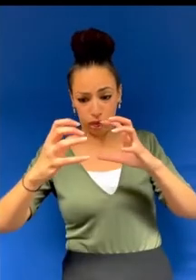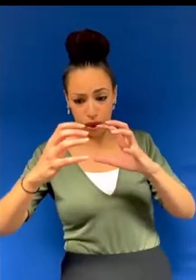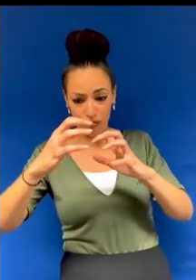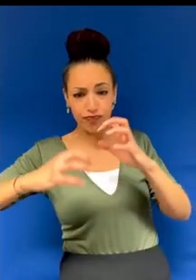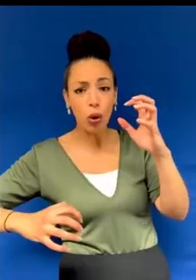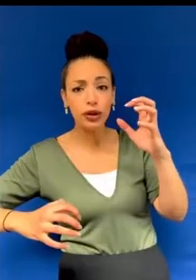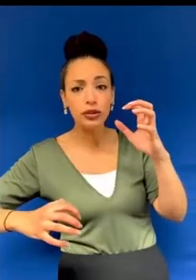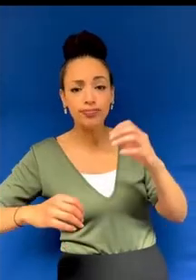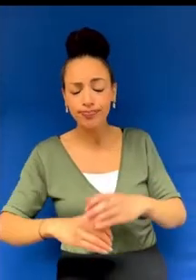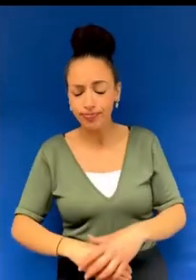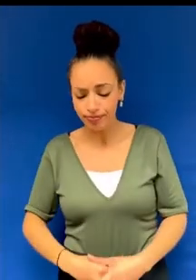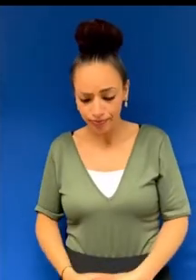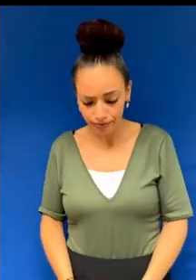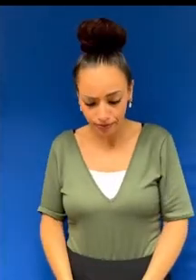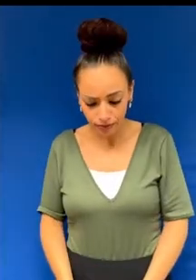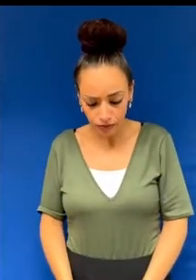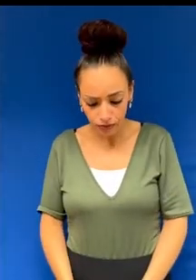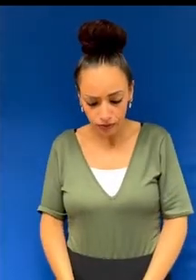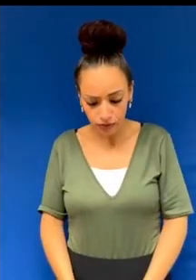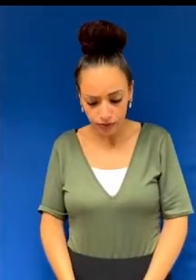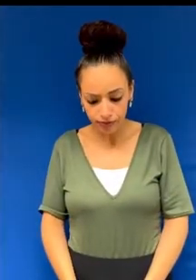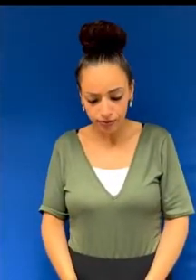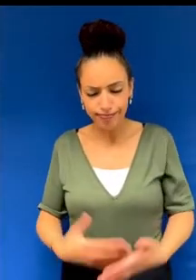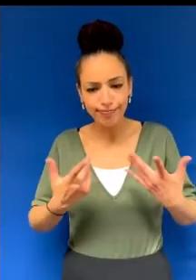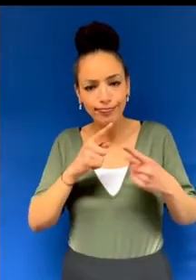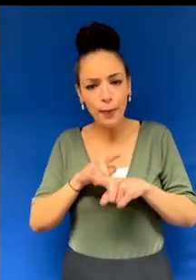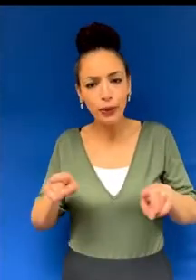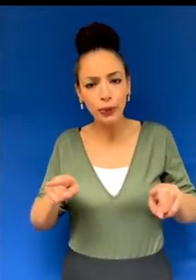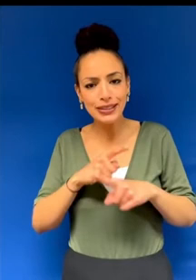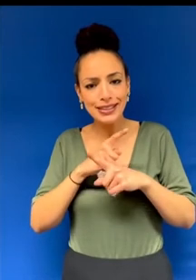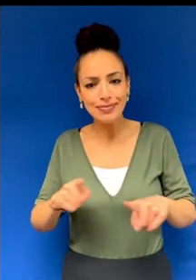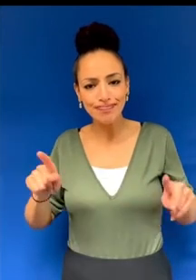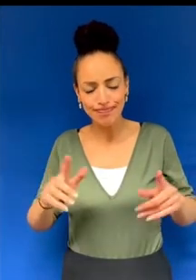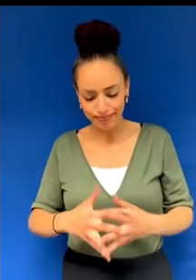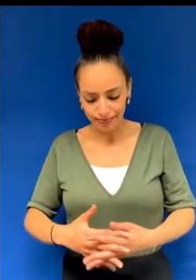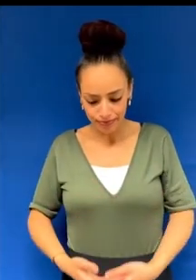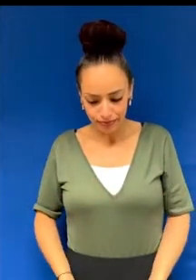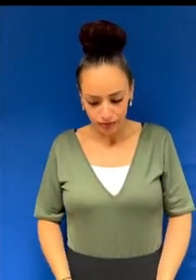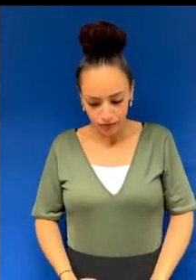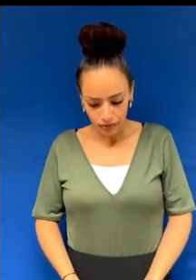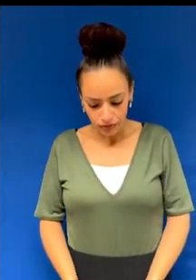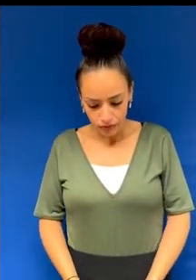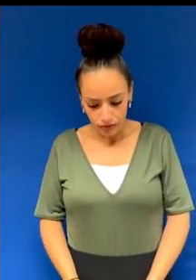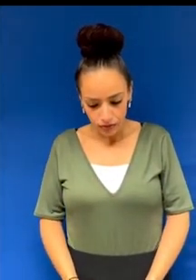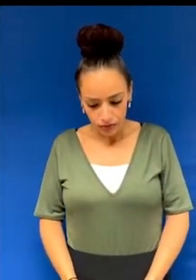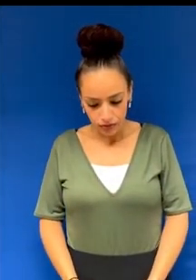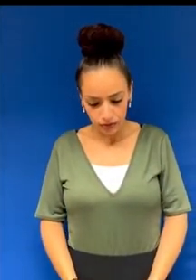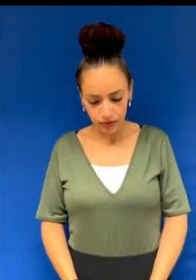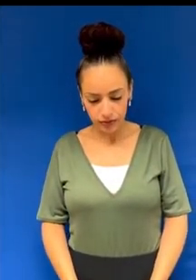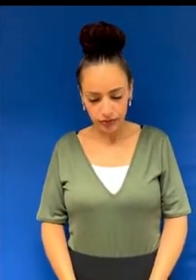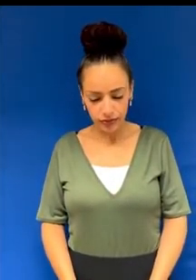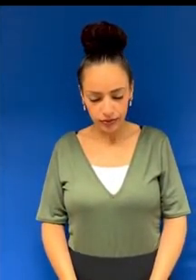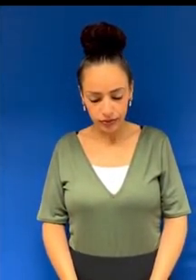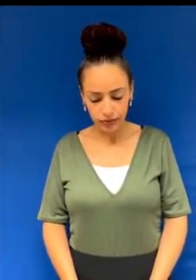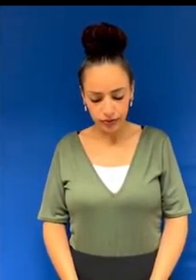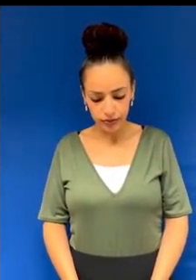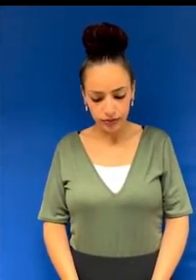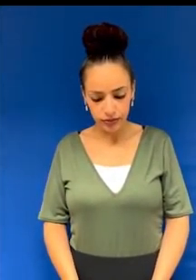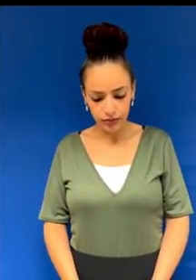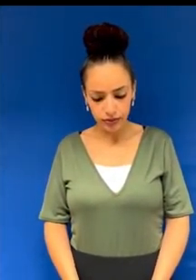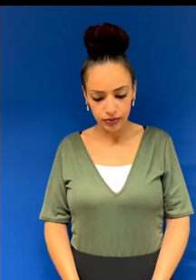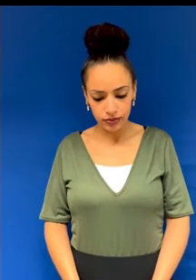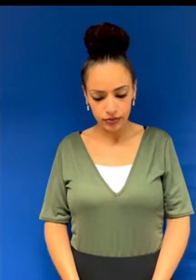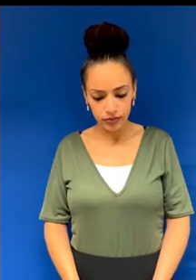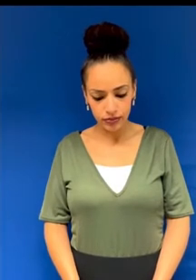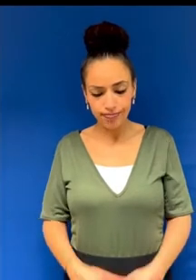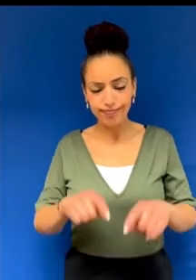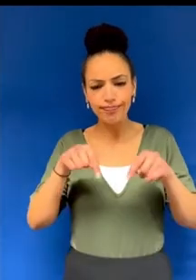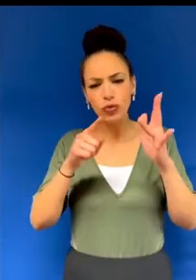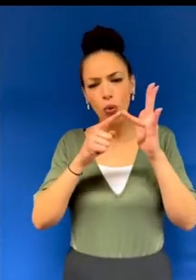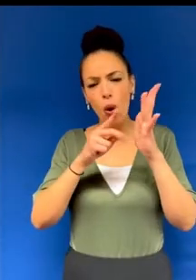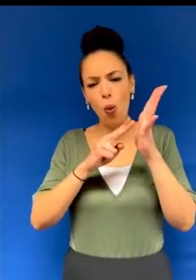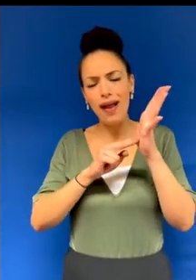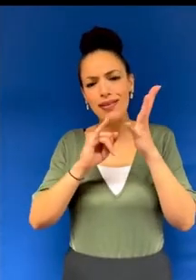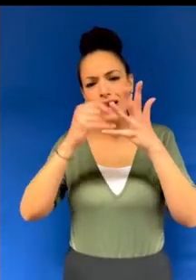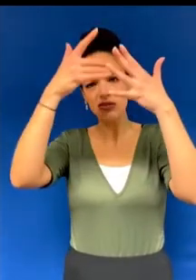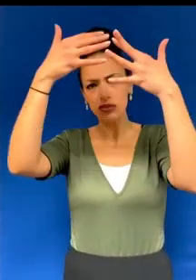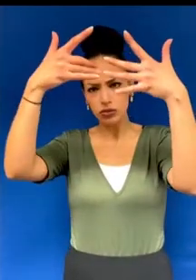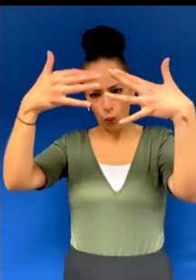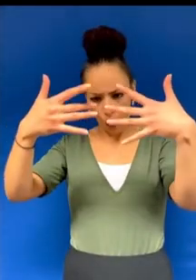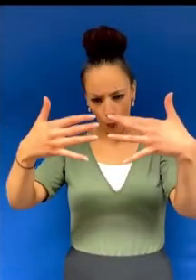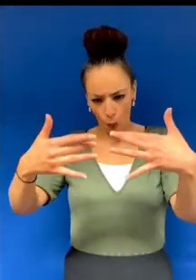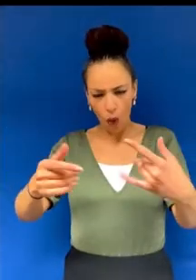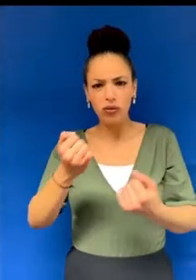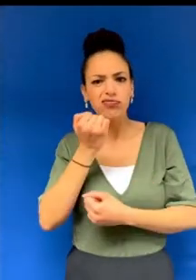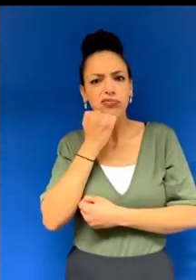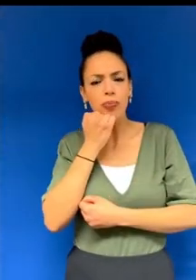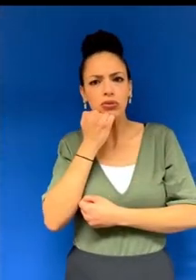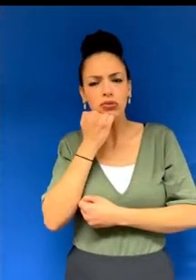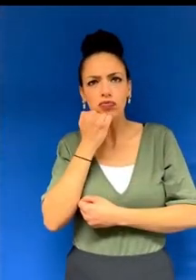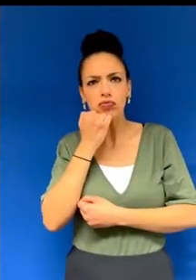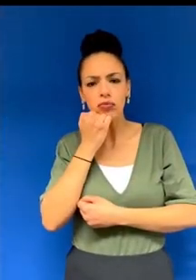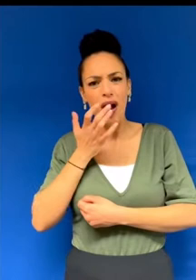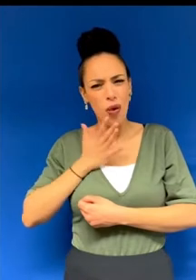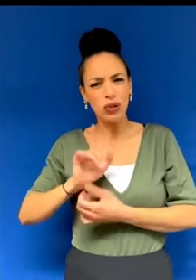Because without which you're going to continuously have a society that is distorted, and broken.